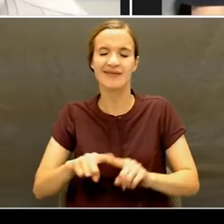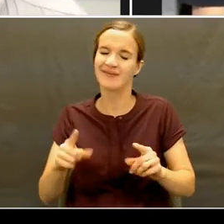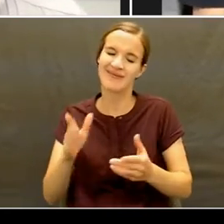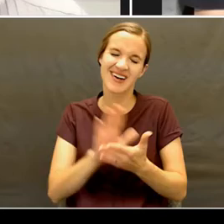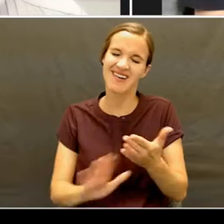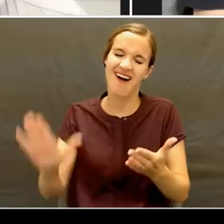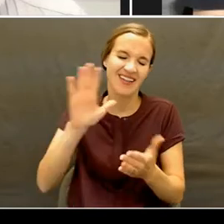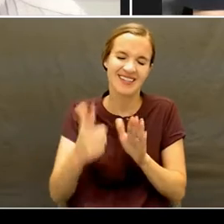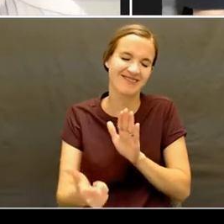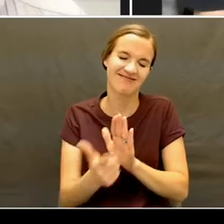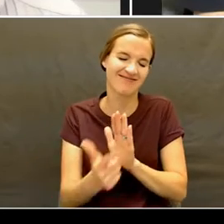And so I was